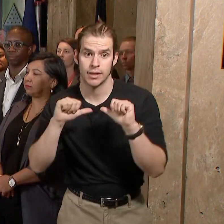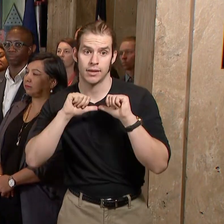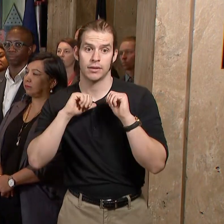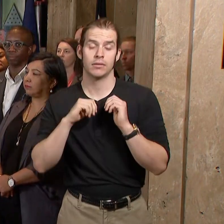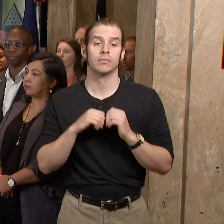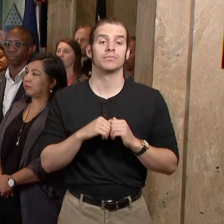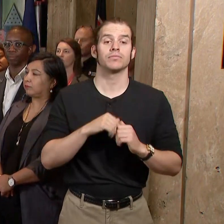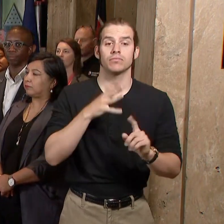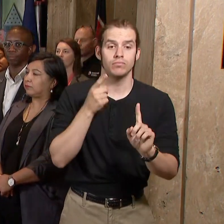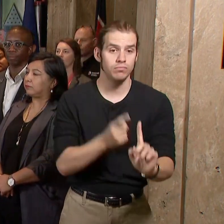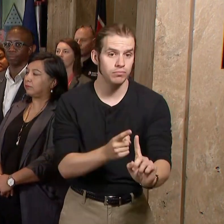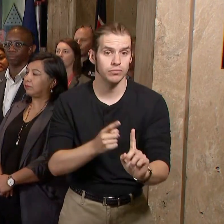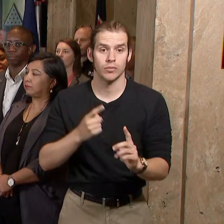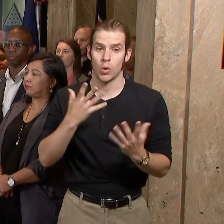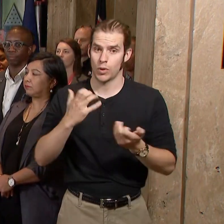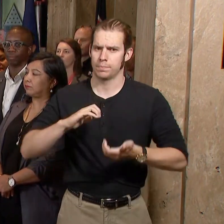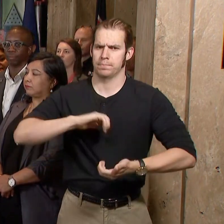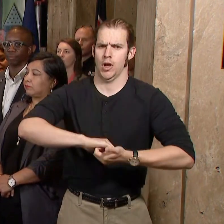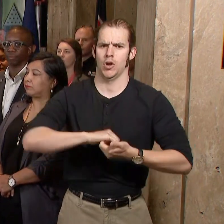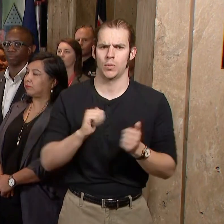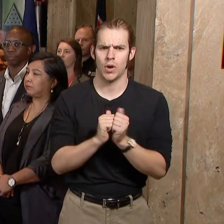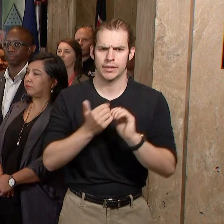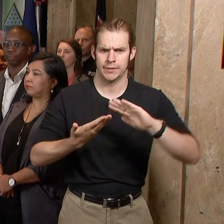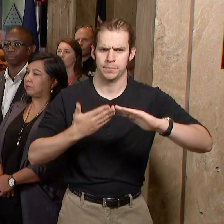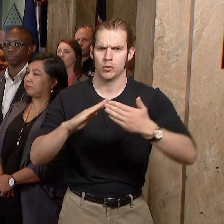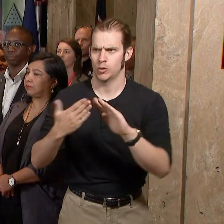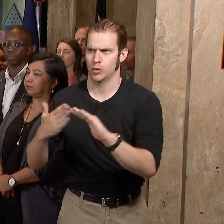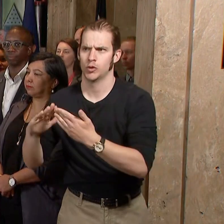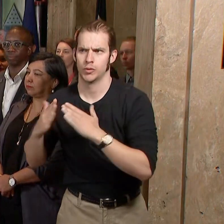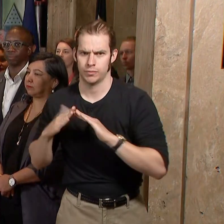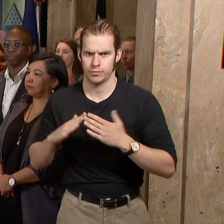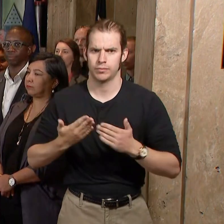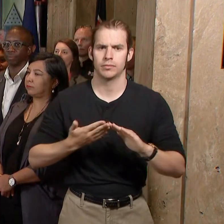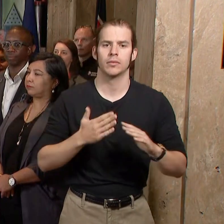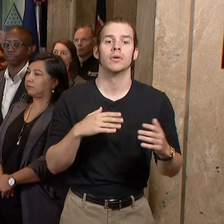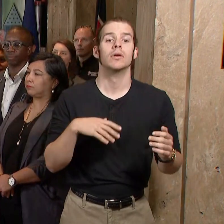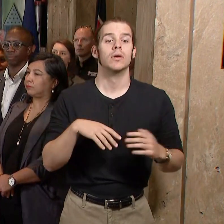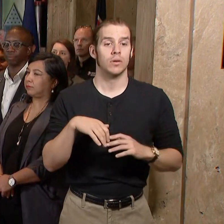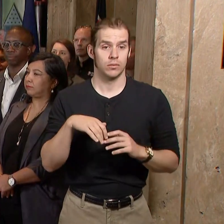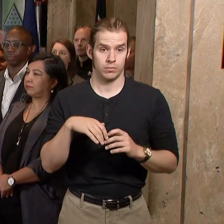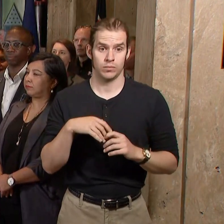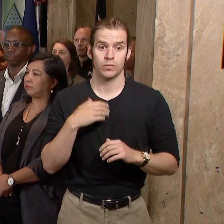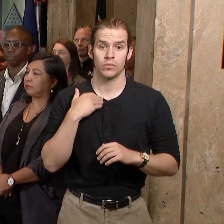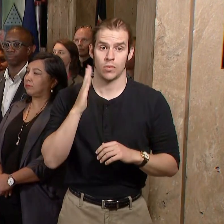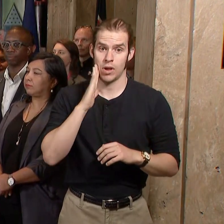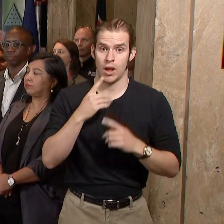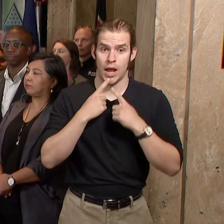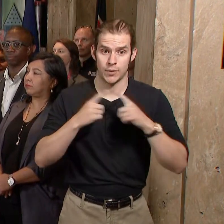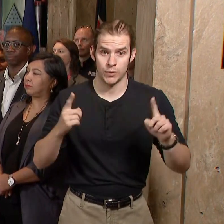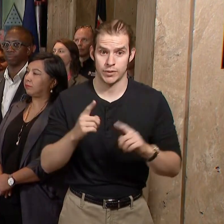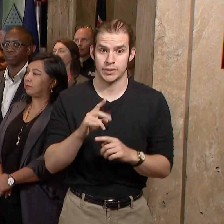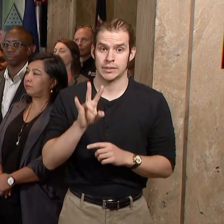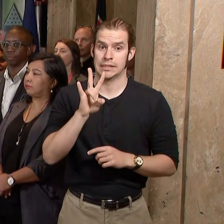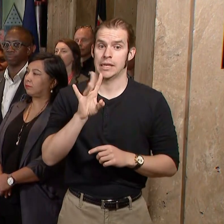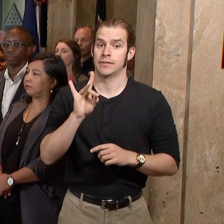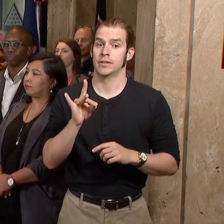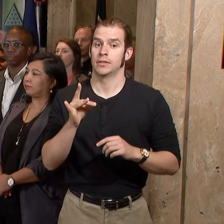partnership with our communities. So we will also announce today a 78 neighborhood tour we will do across the city led by the council members to be able to sit